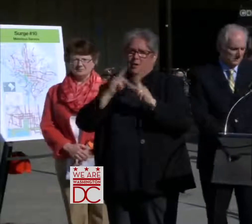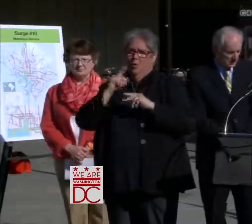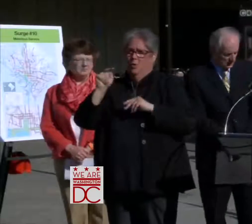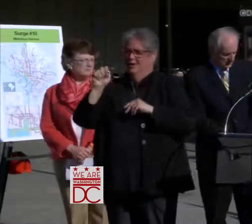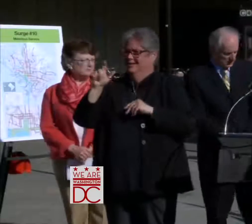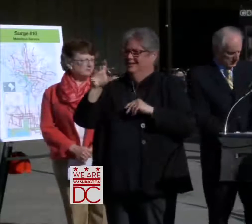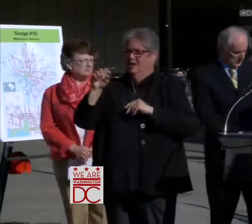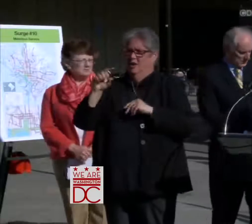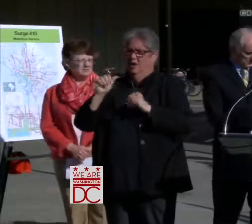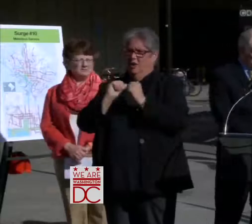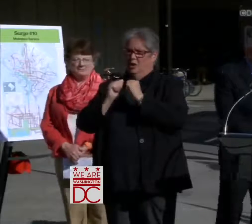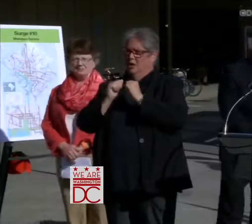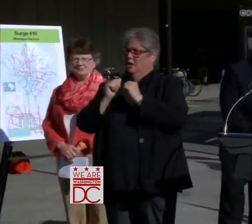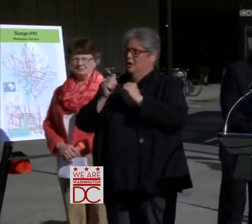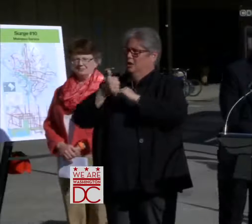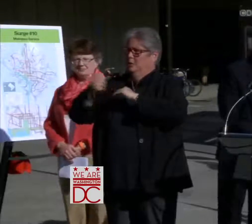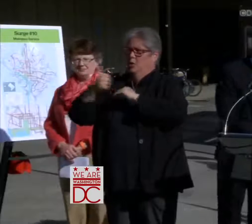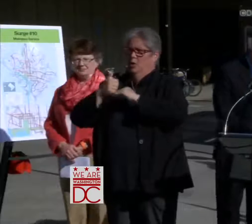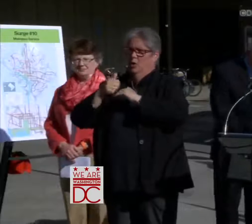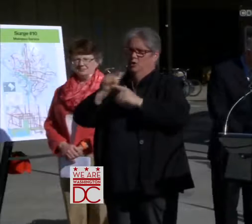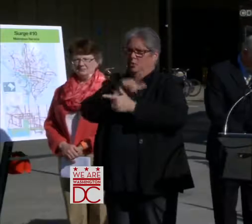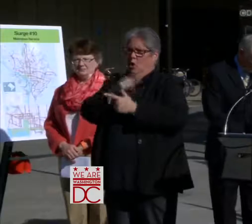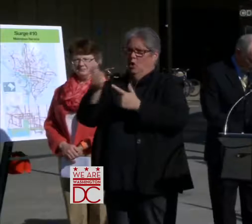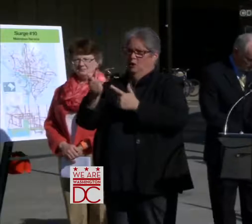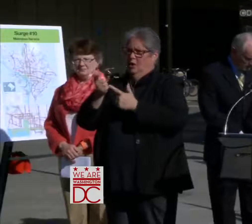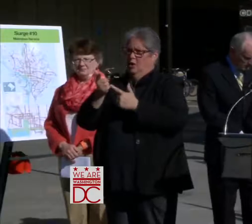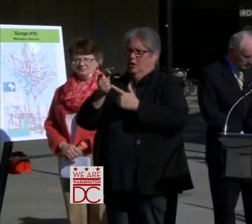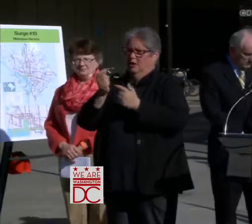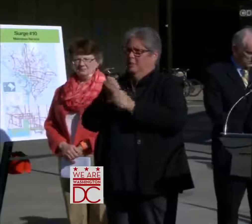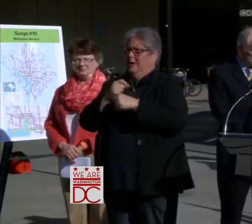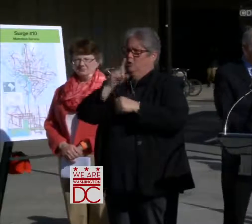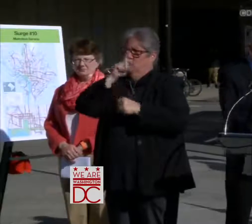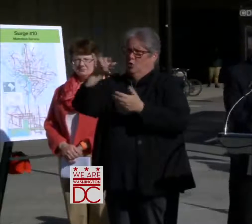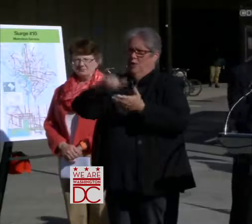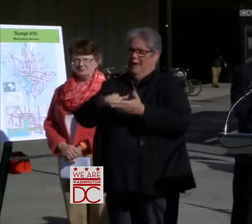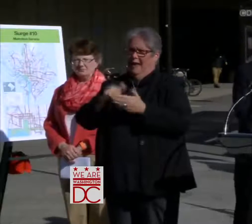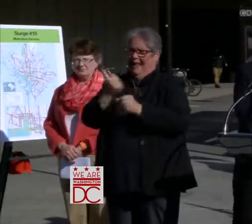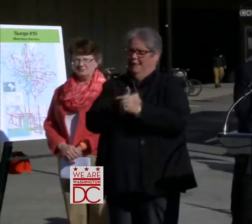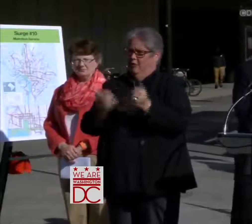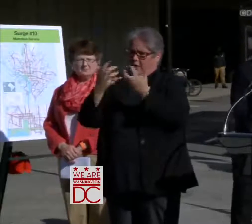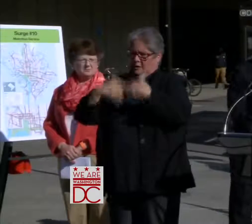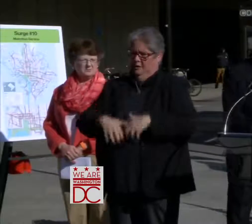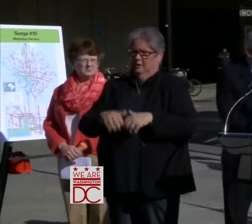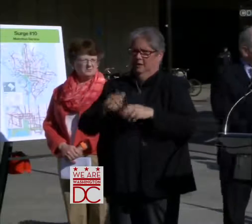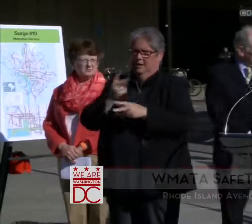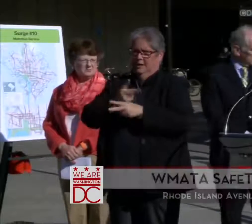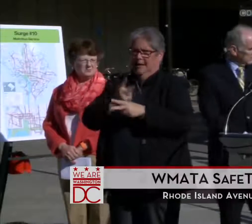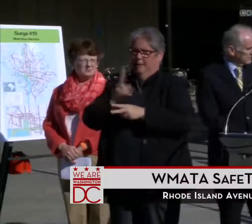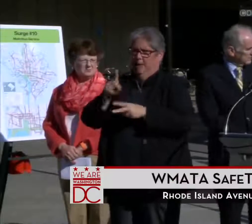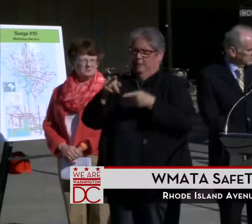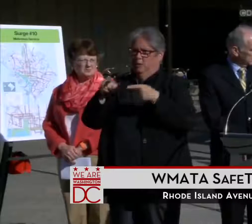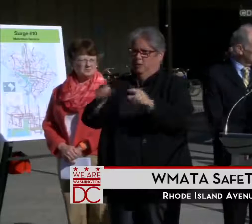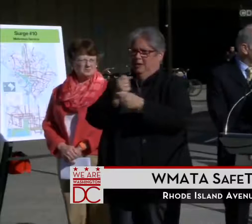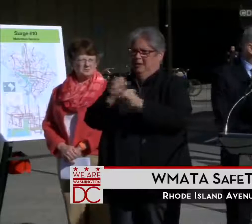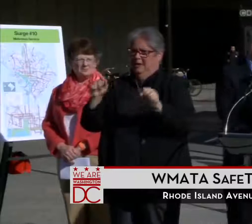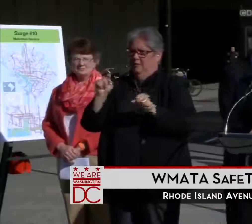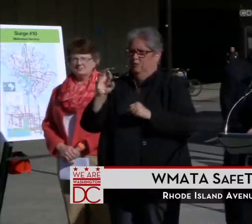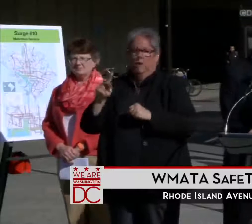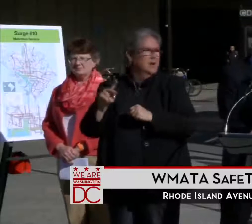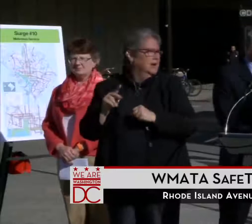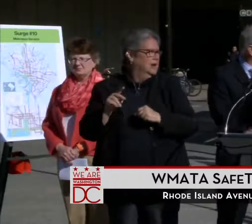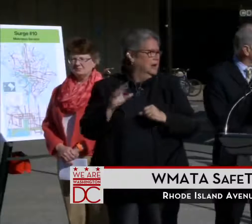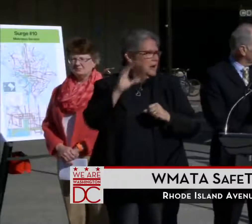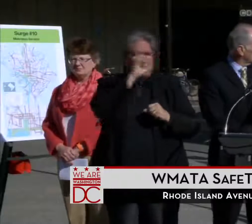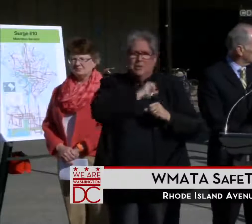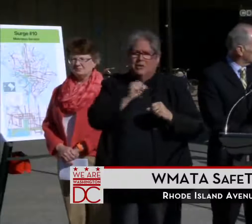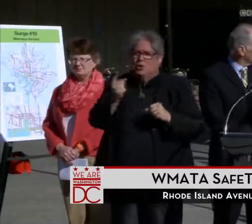PEOPLE IN MONTGOMERY COUNTY NEED TO --